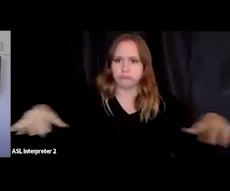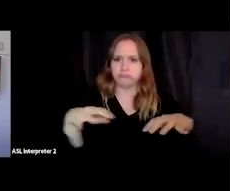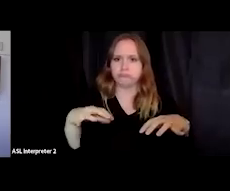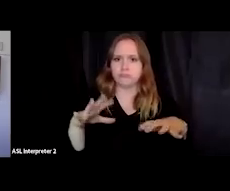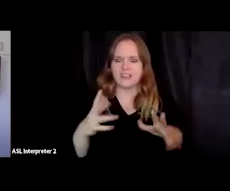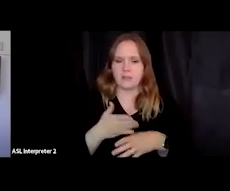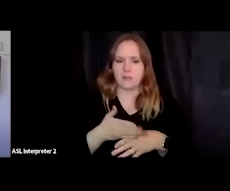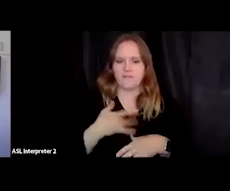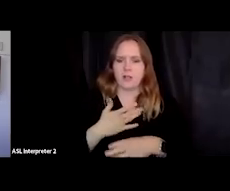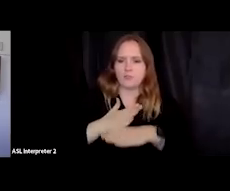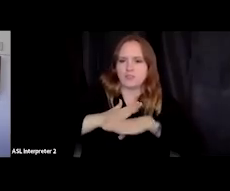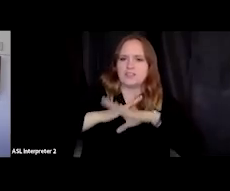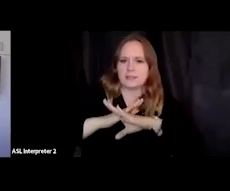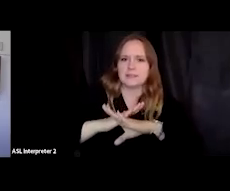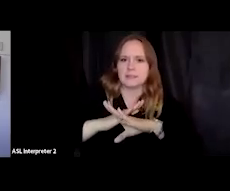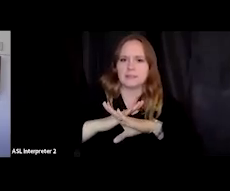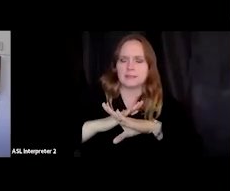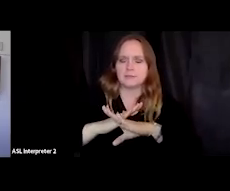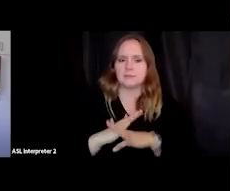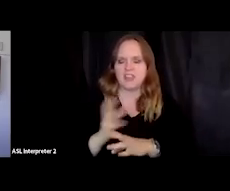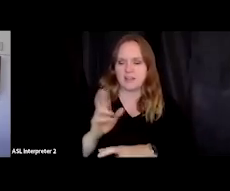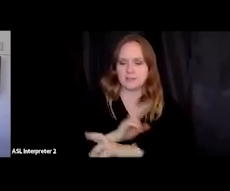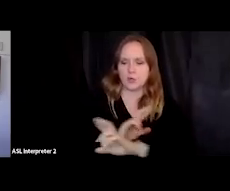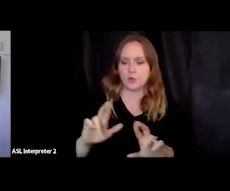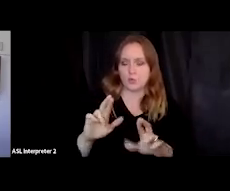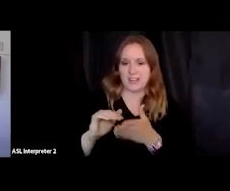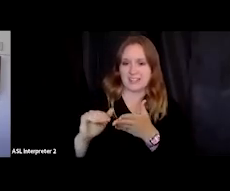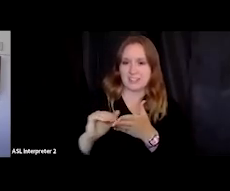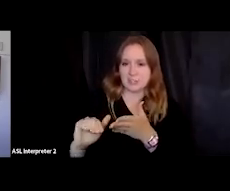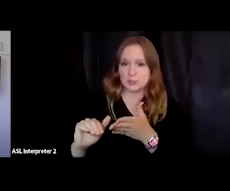and it serves as a ready excuse for avoiding